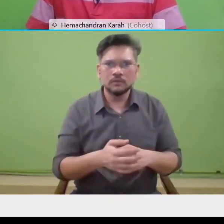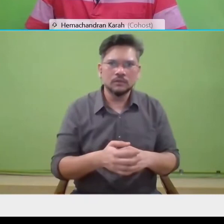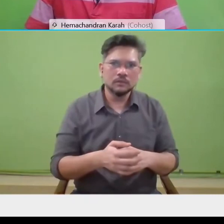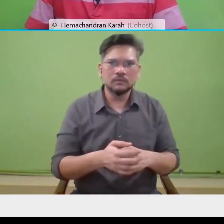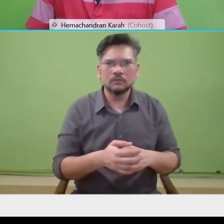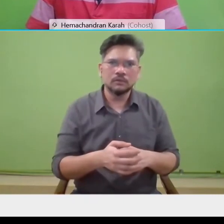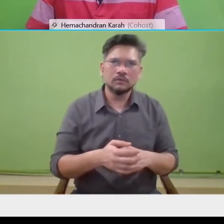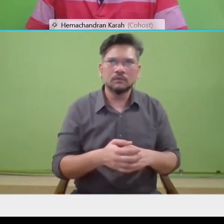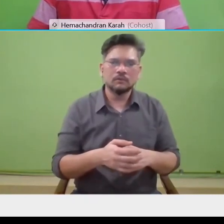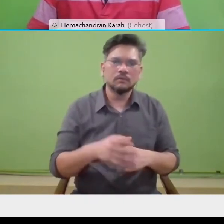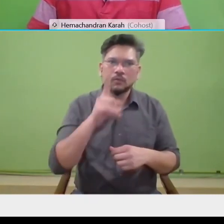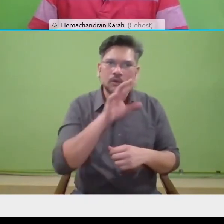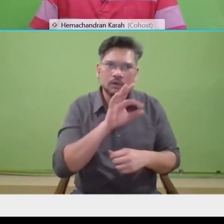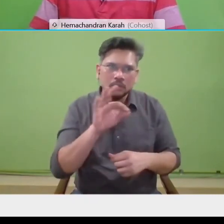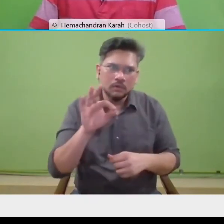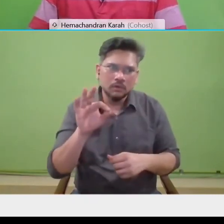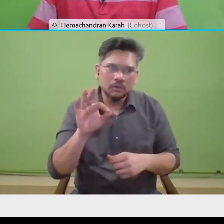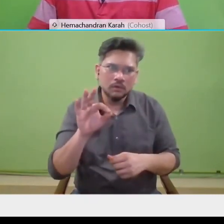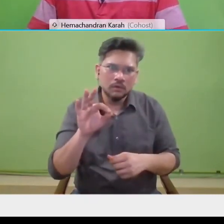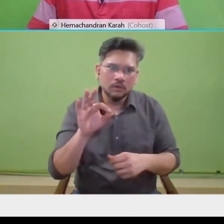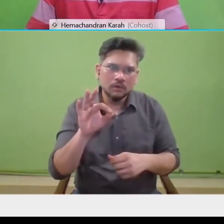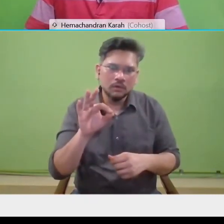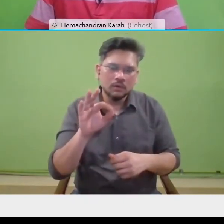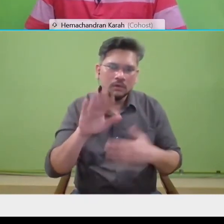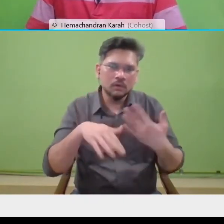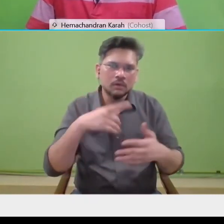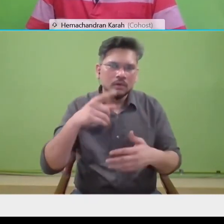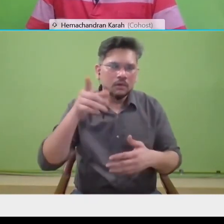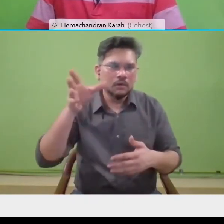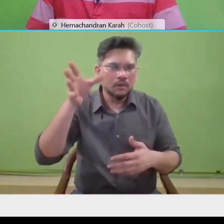anymore all you need to do is tell the name of the nature of the transaction